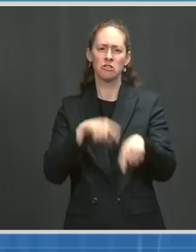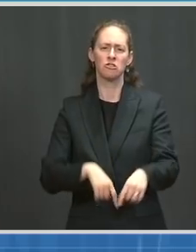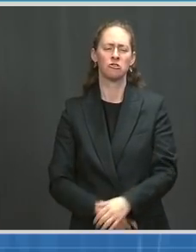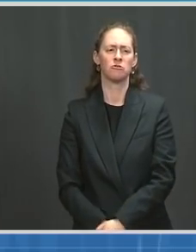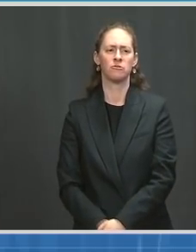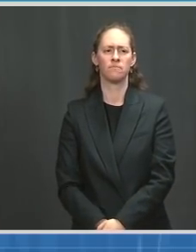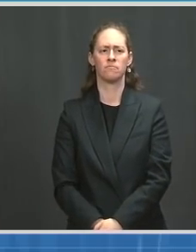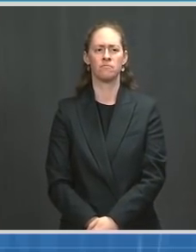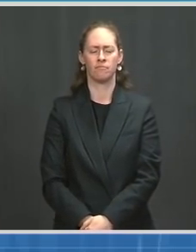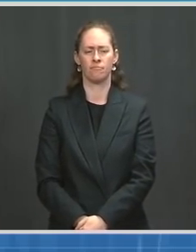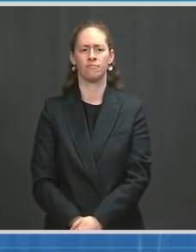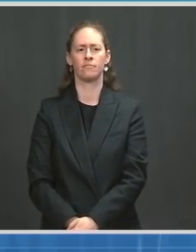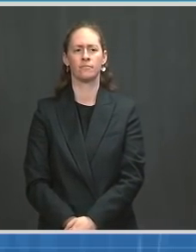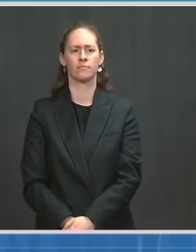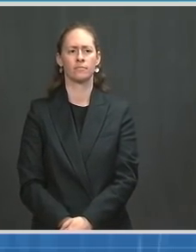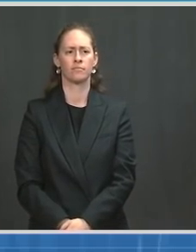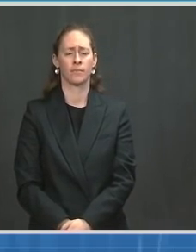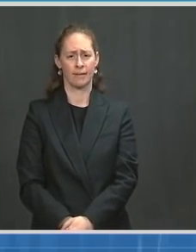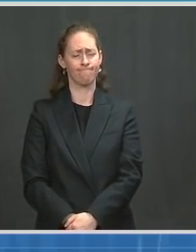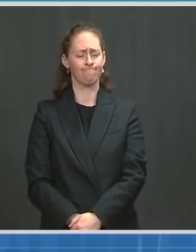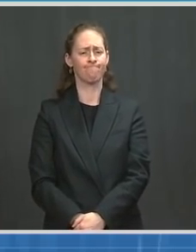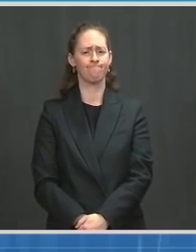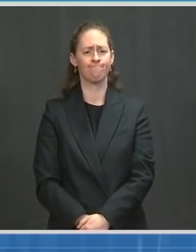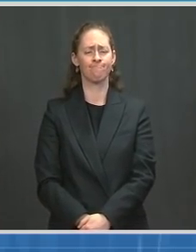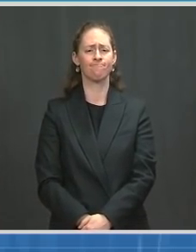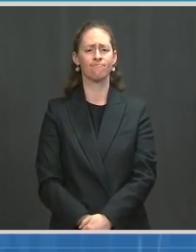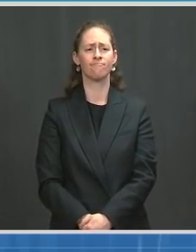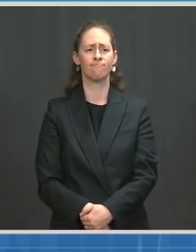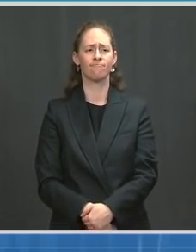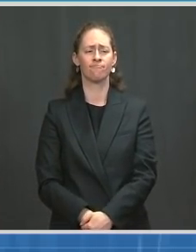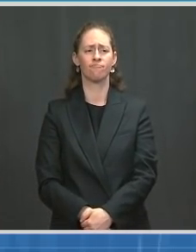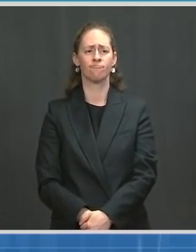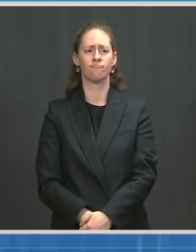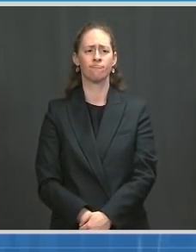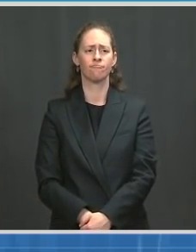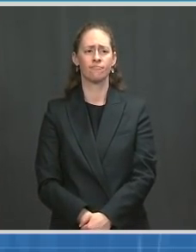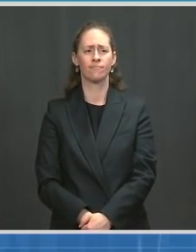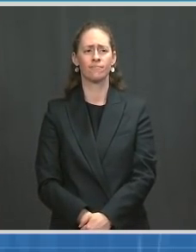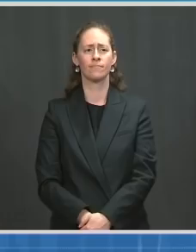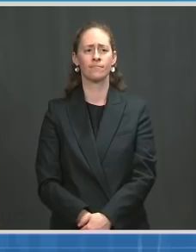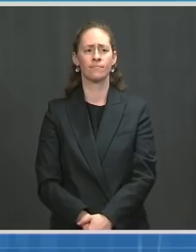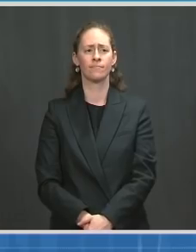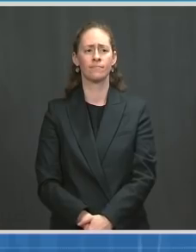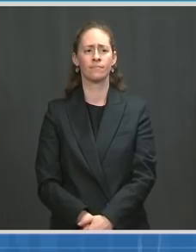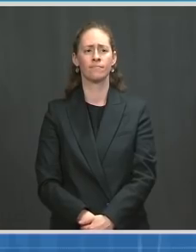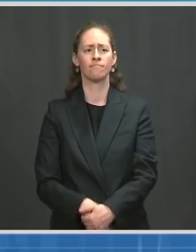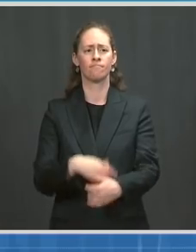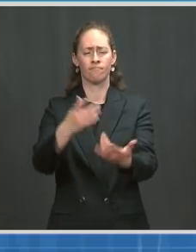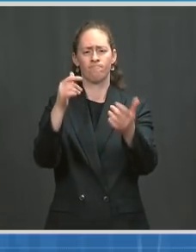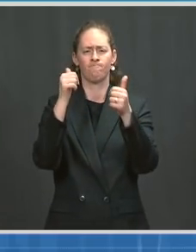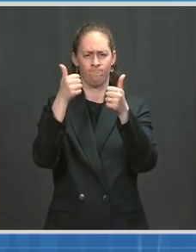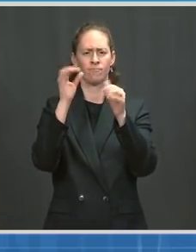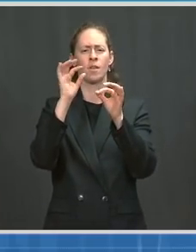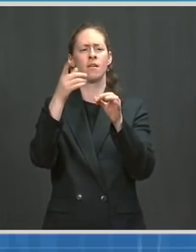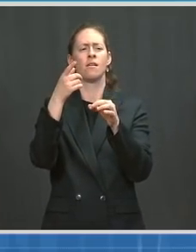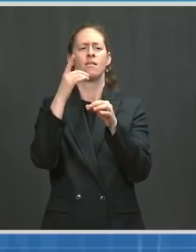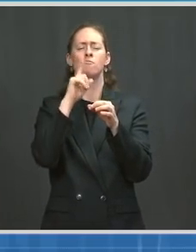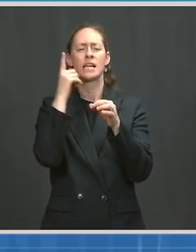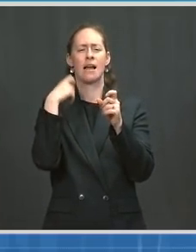I think it's a good one. Look, it can be easy to look at the circumstances right now with all of the improvements Dr. Walensky laid out --